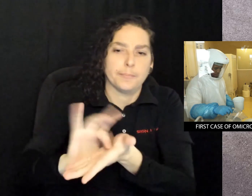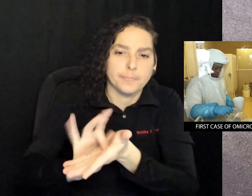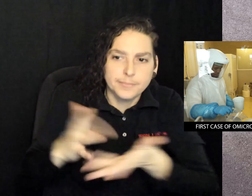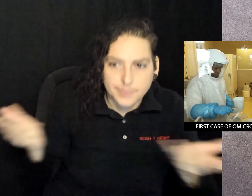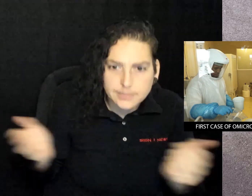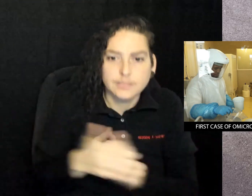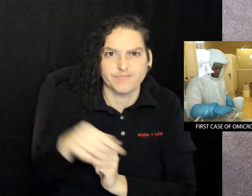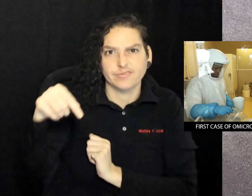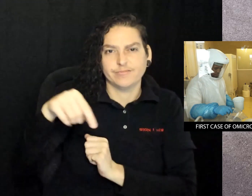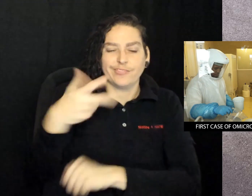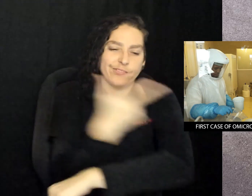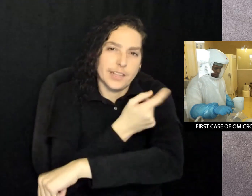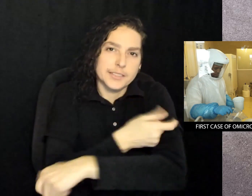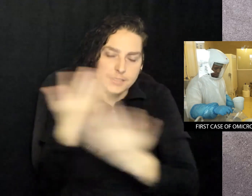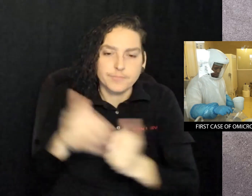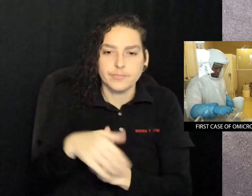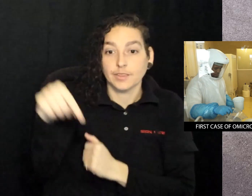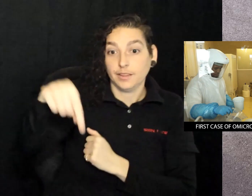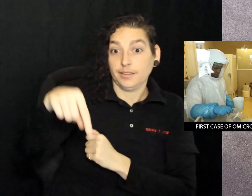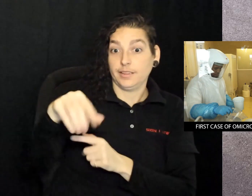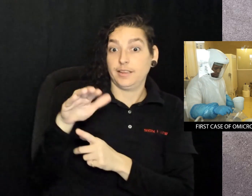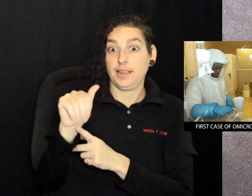and the federal government is working with drugmakers